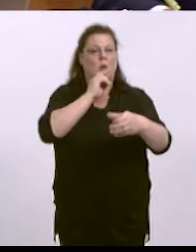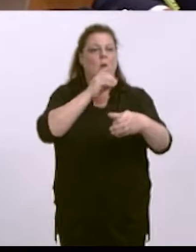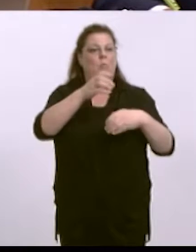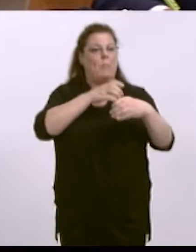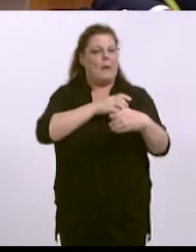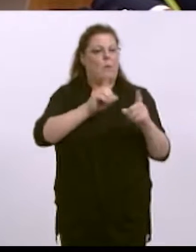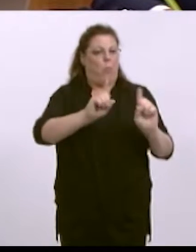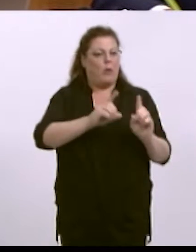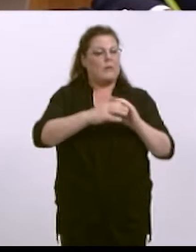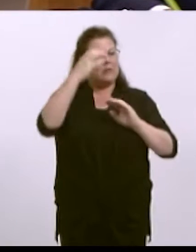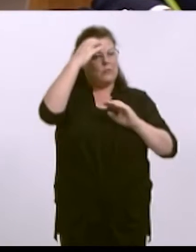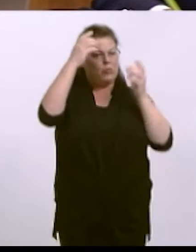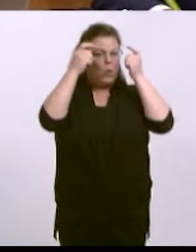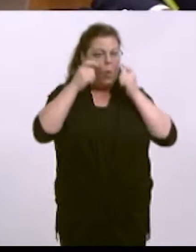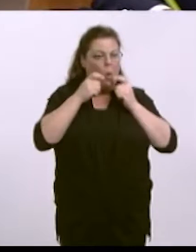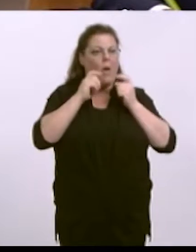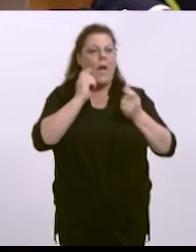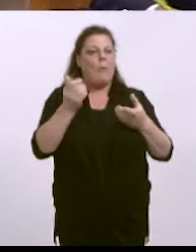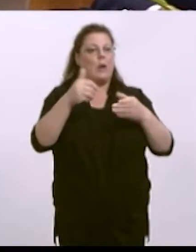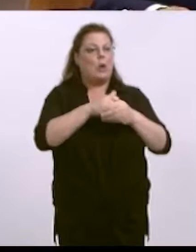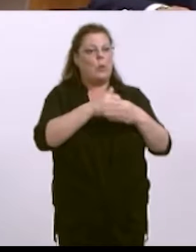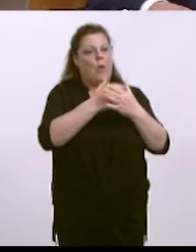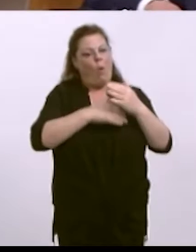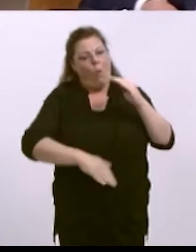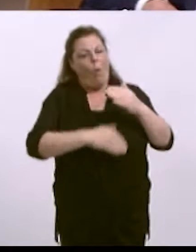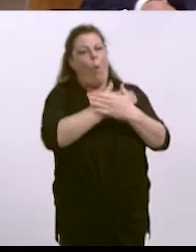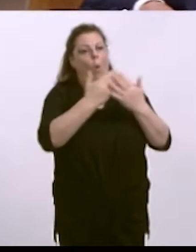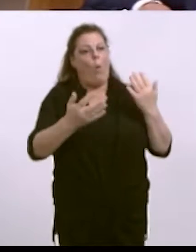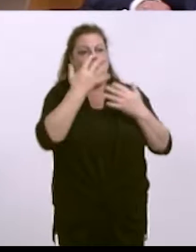account the impact of the new all-age autism service, refreshed autistic spectrum disorder